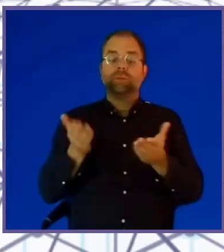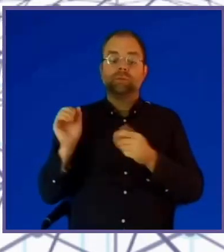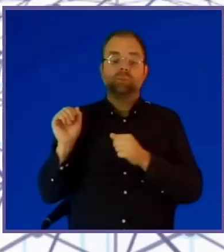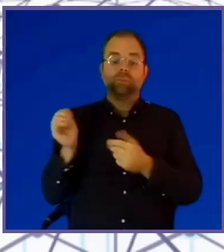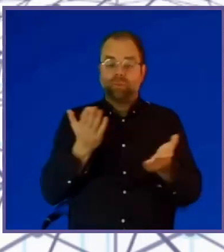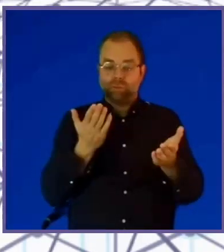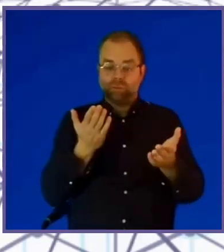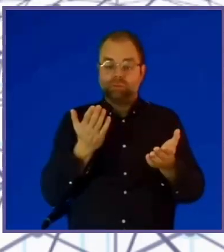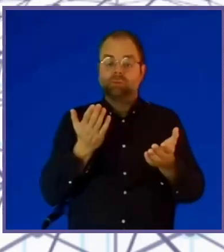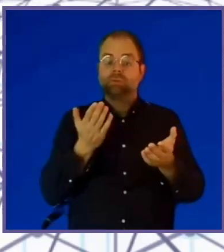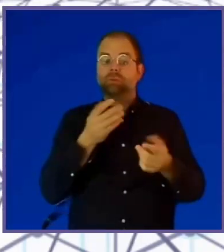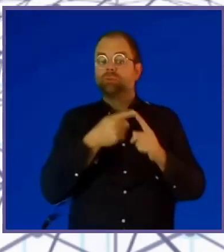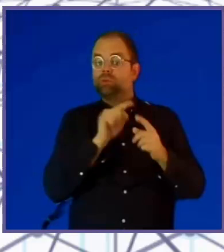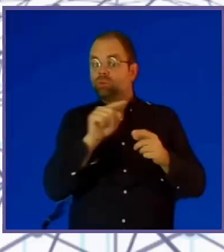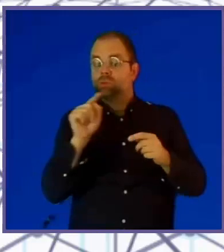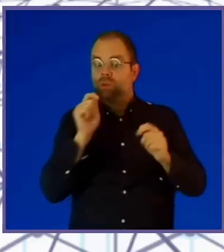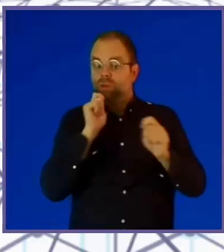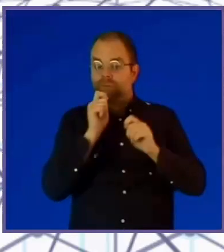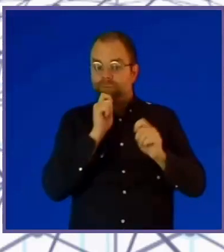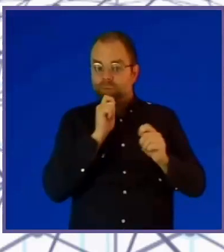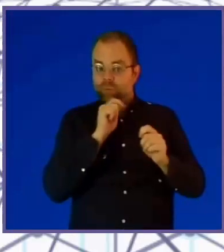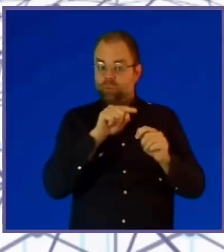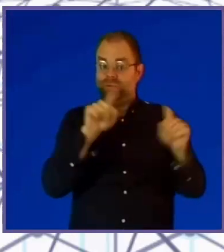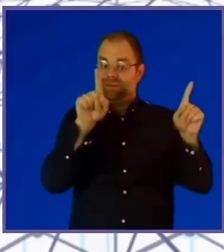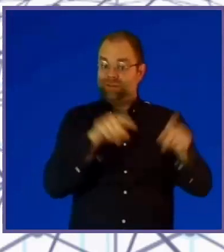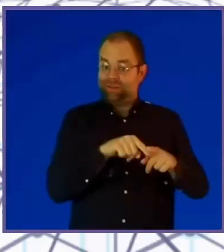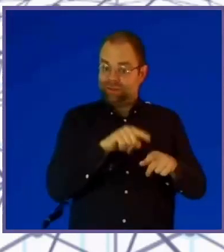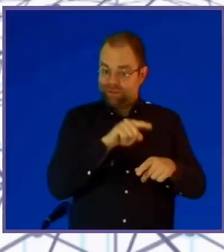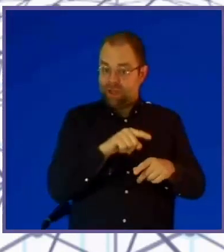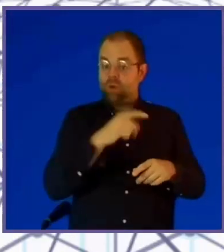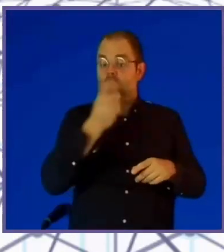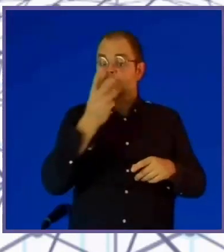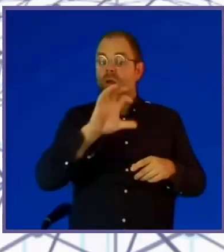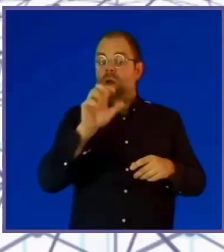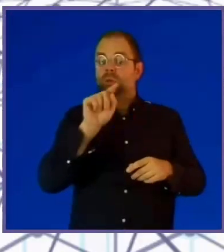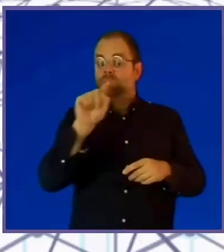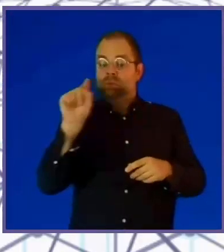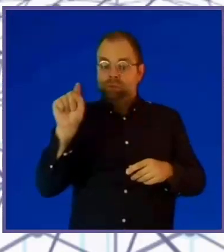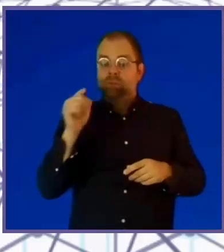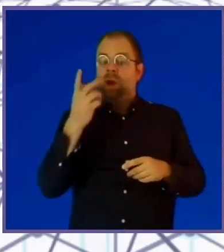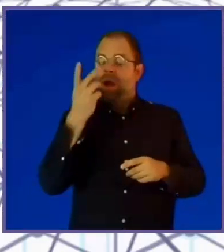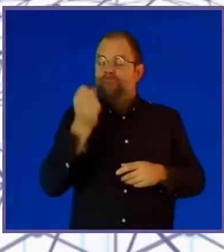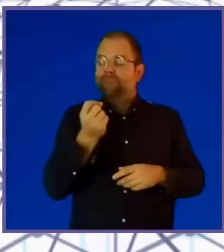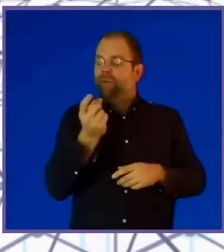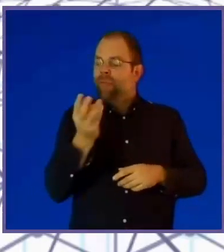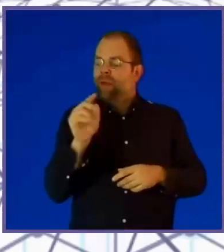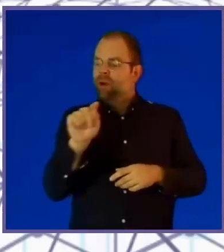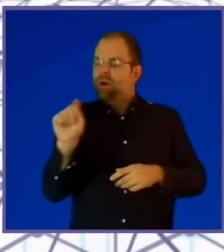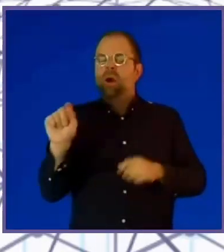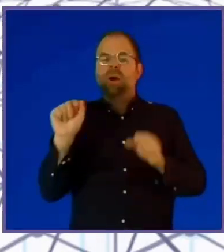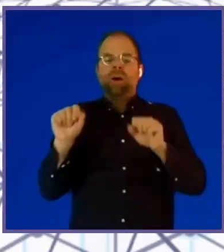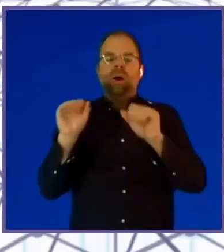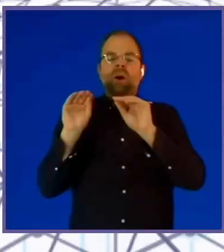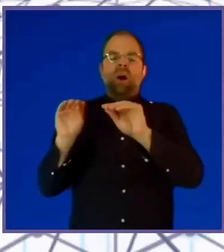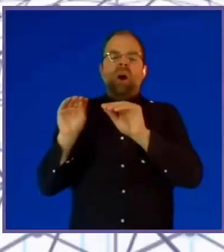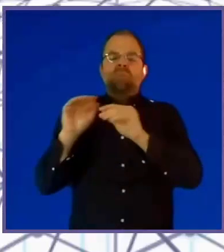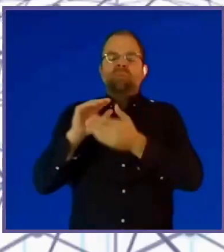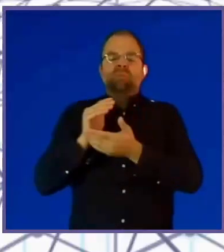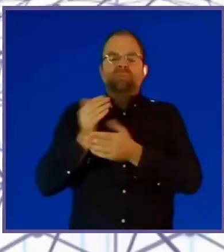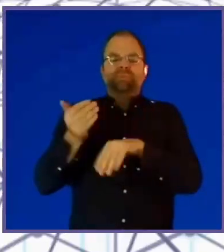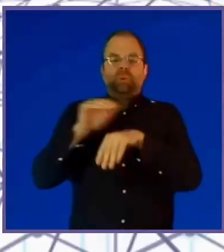Product scarcity and complex import regulations and difficulties with repair and maintenance